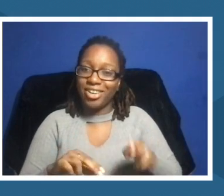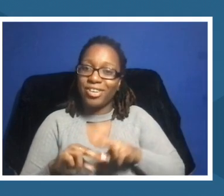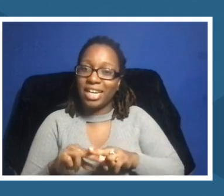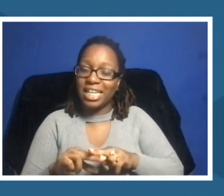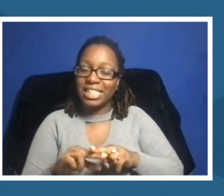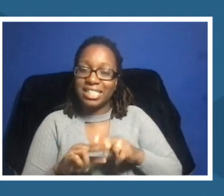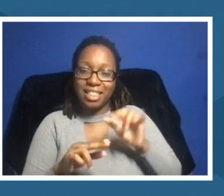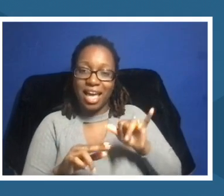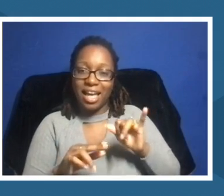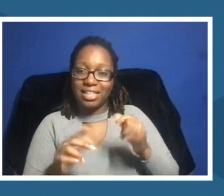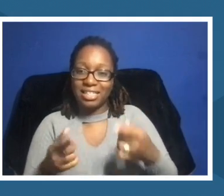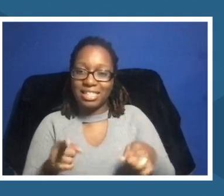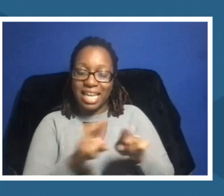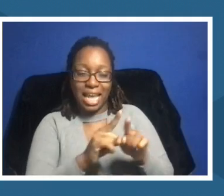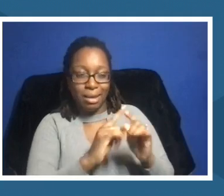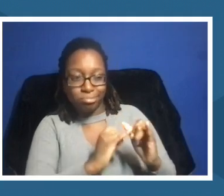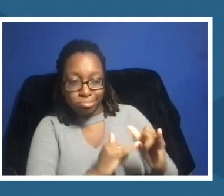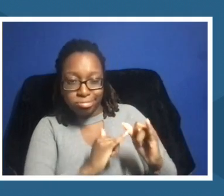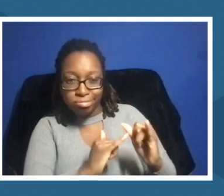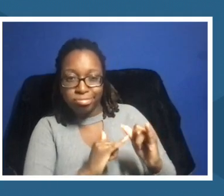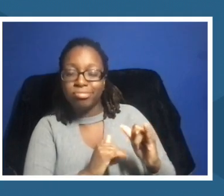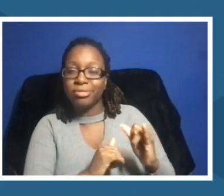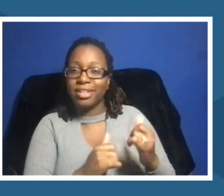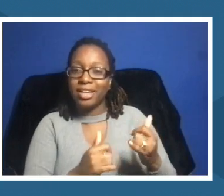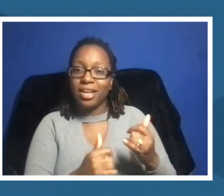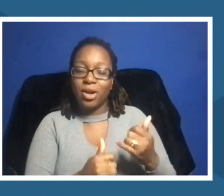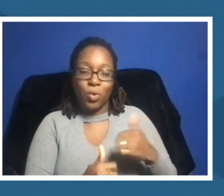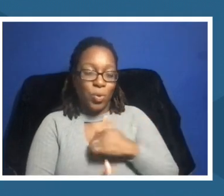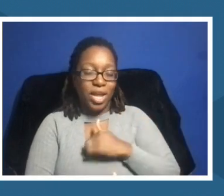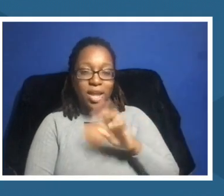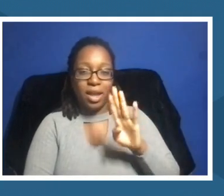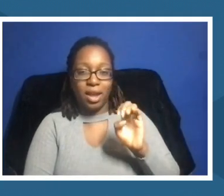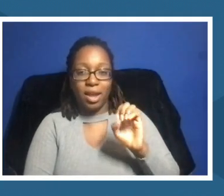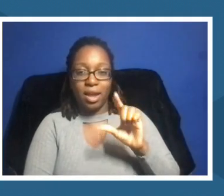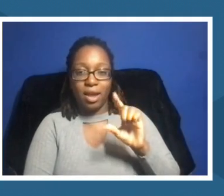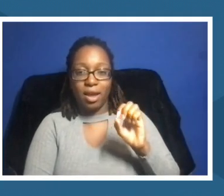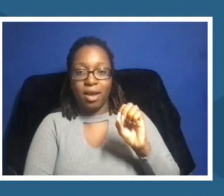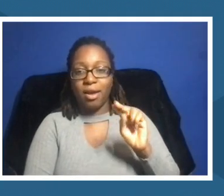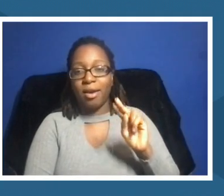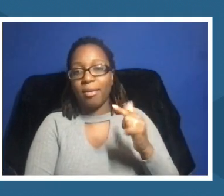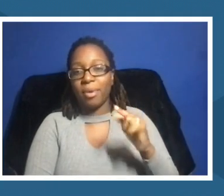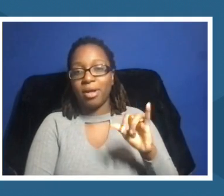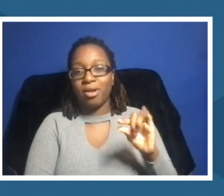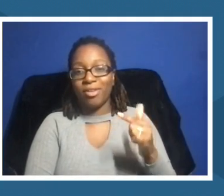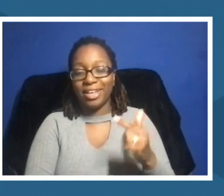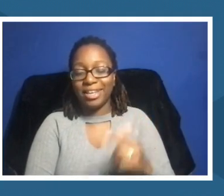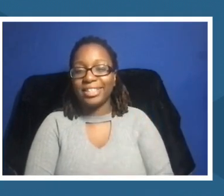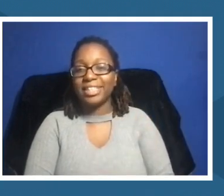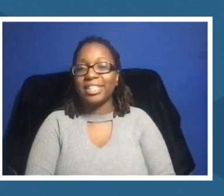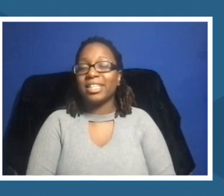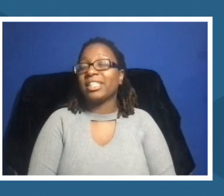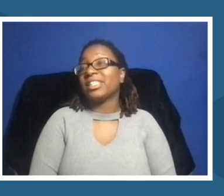oh can you do um in addition to the things that we've